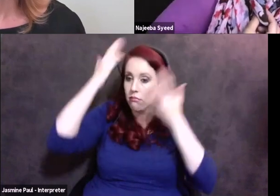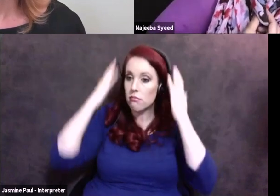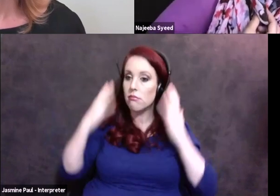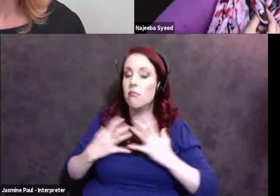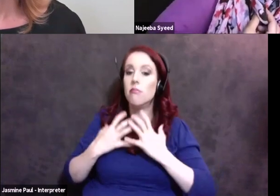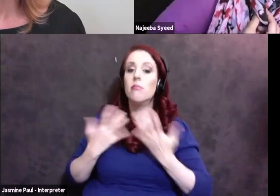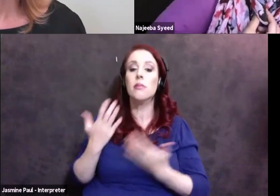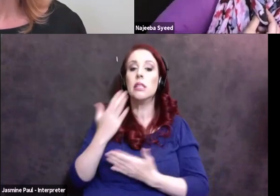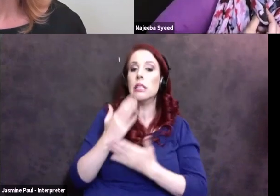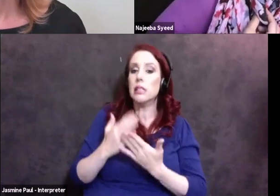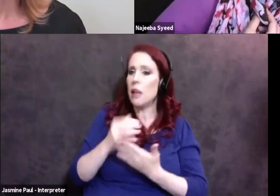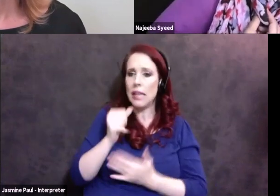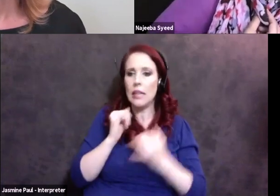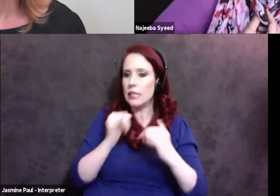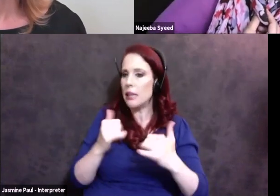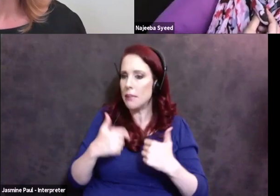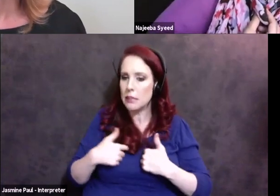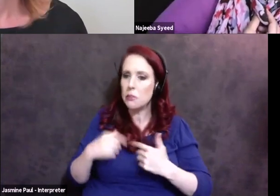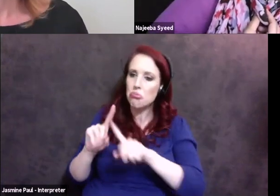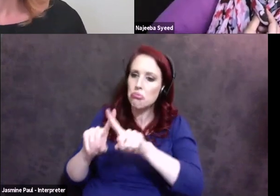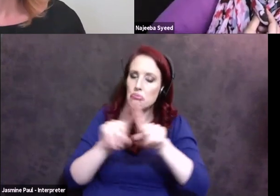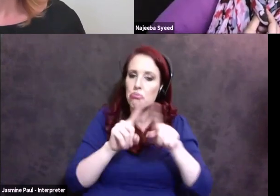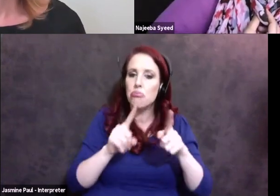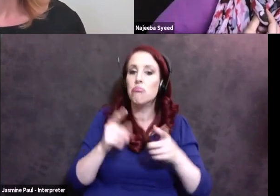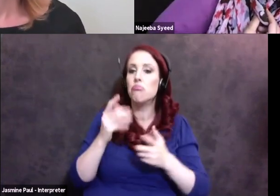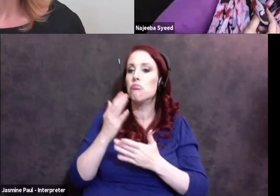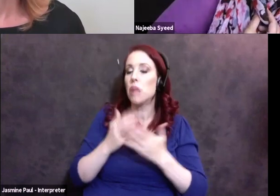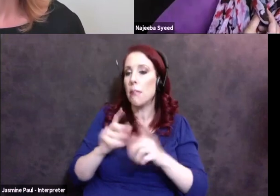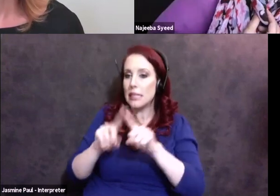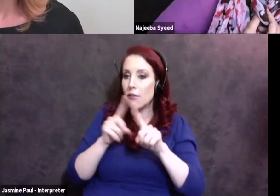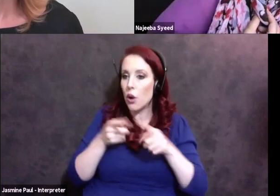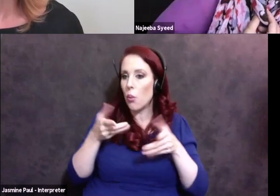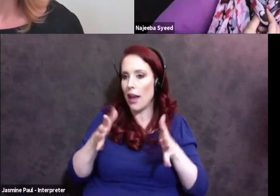it quite like I do. Others will wear it in a different way. It is vastly different.